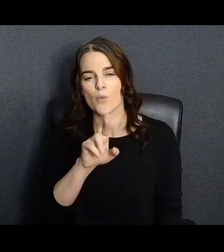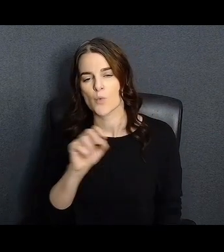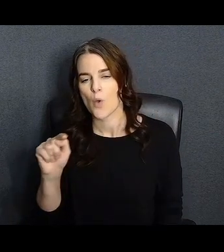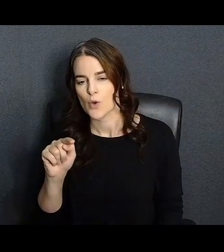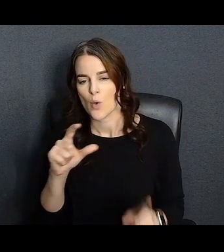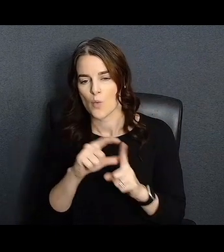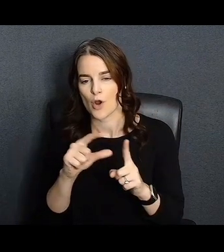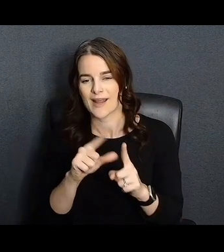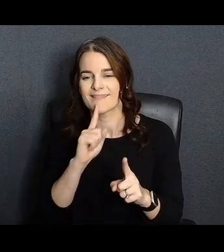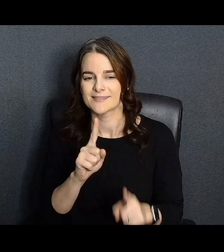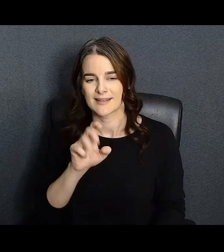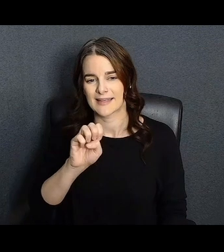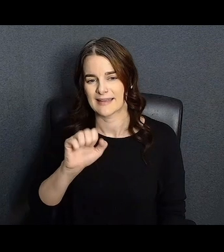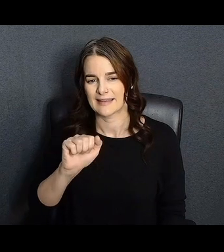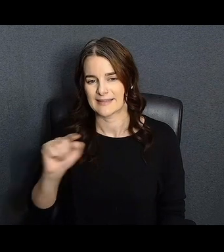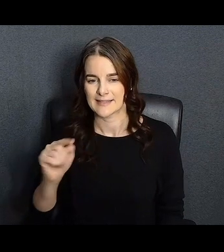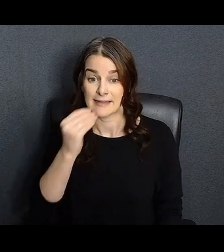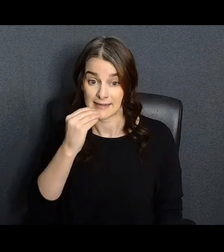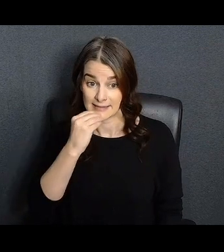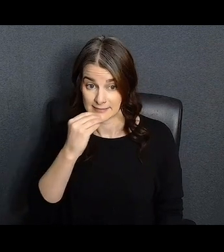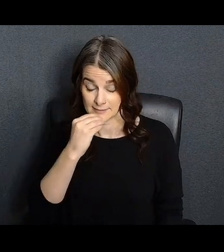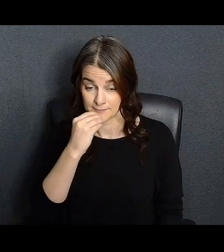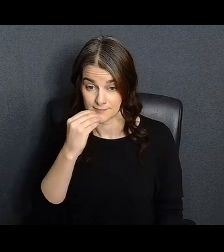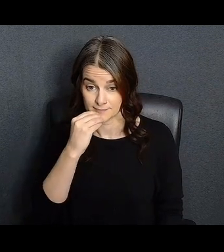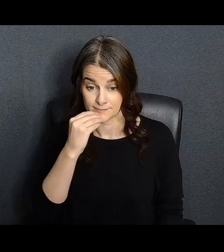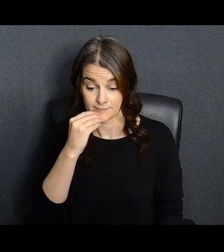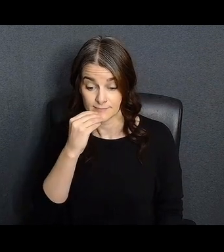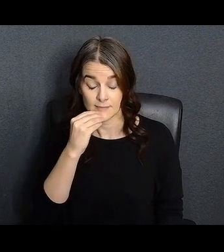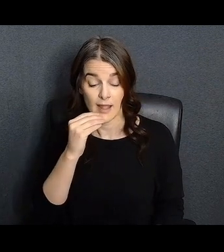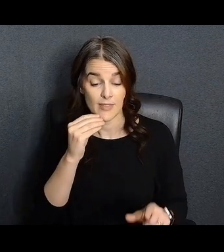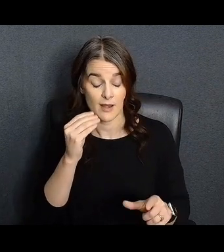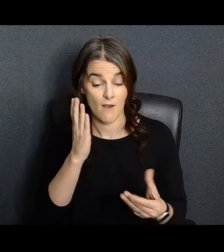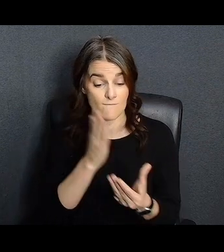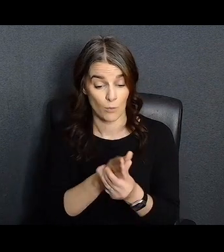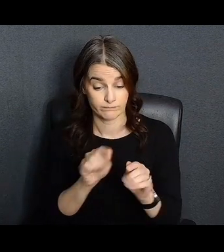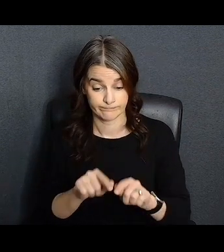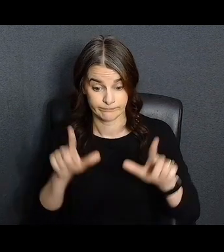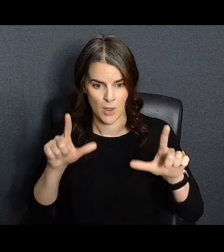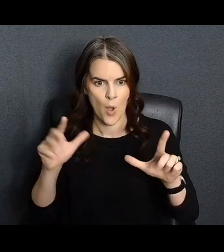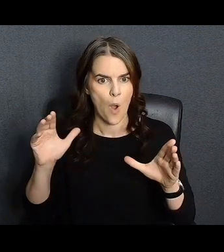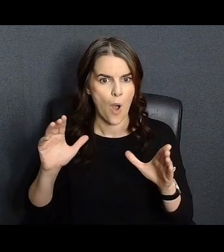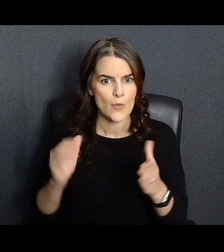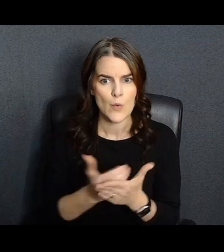is eat on this page, and it opens up a folder or a new page that has all kinds of vocabulary related